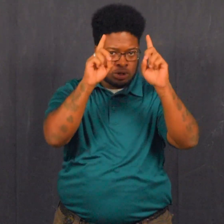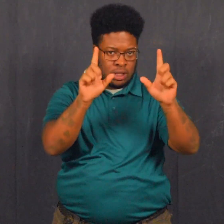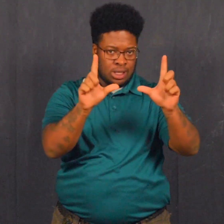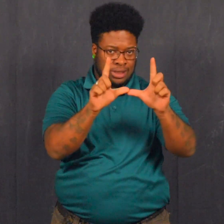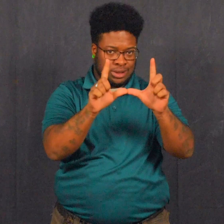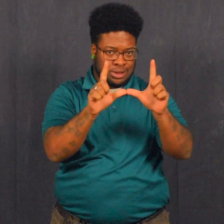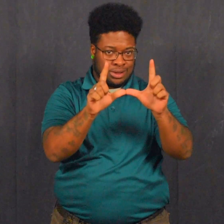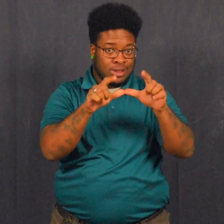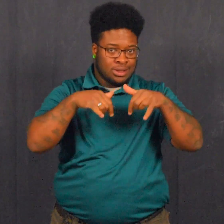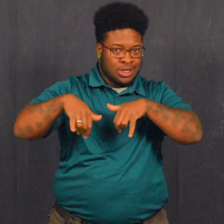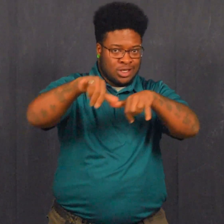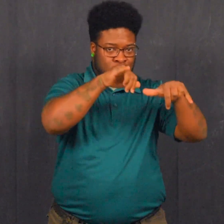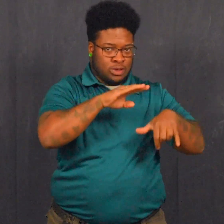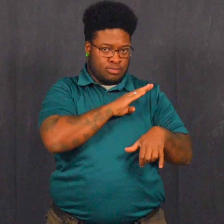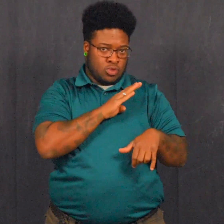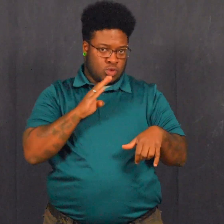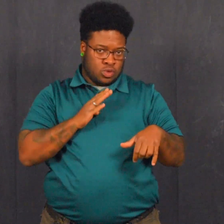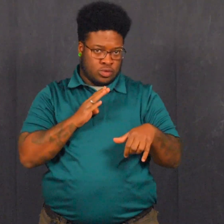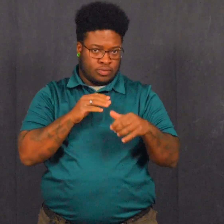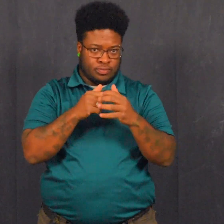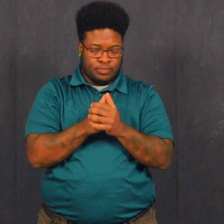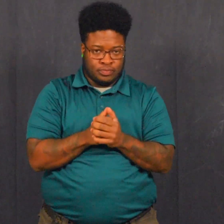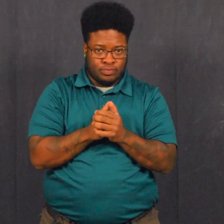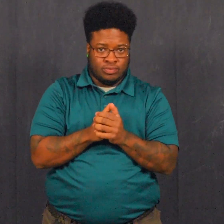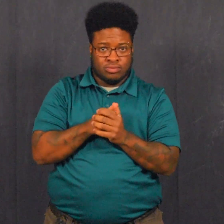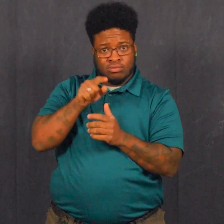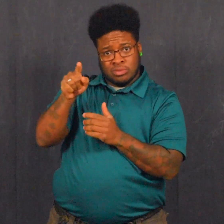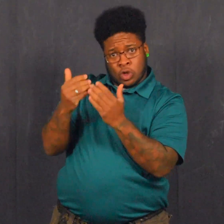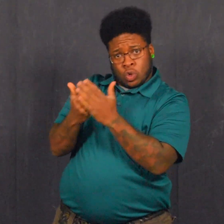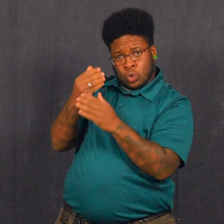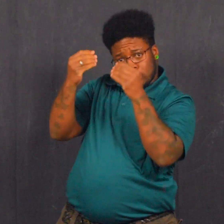and Standards Board. The new teacher licensing law